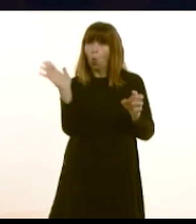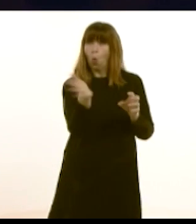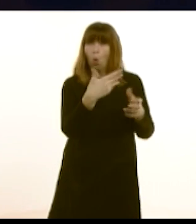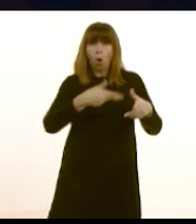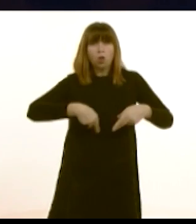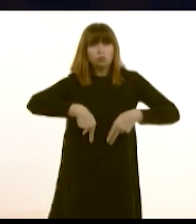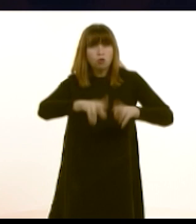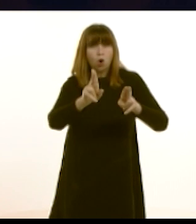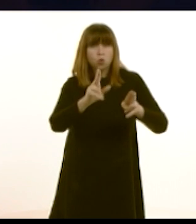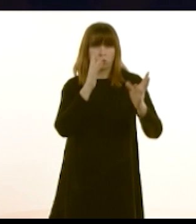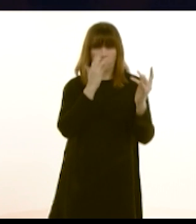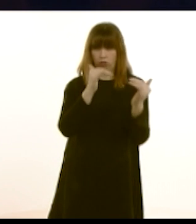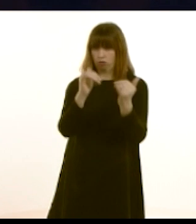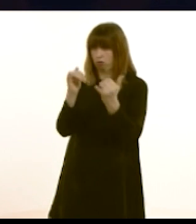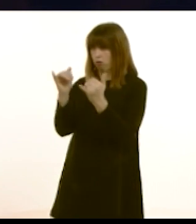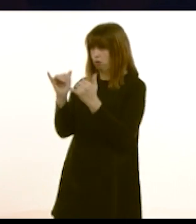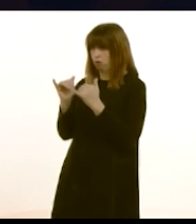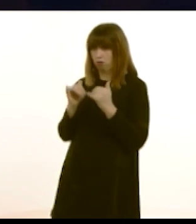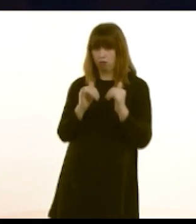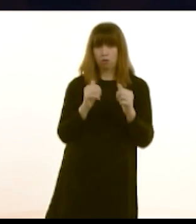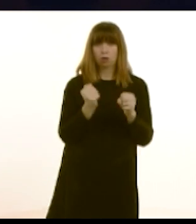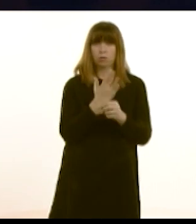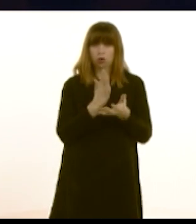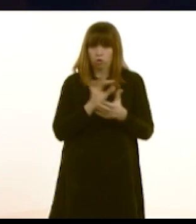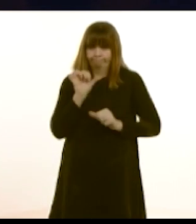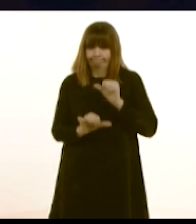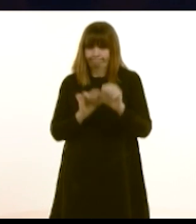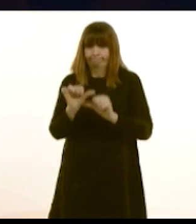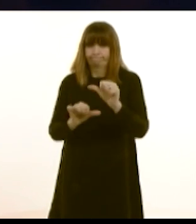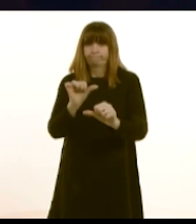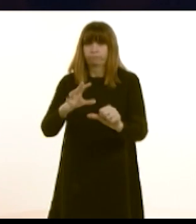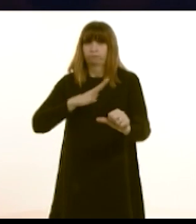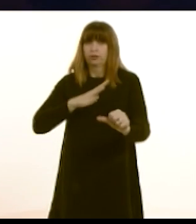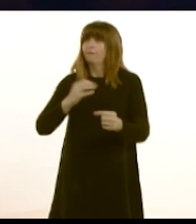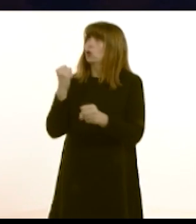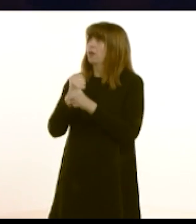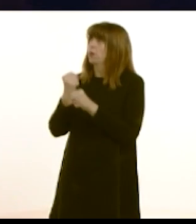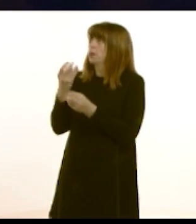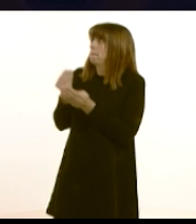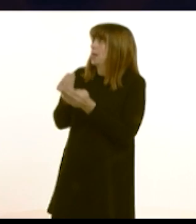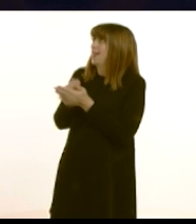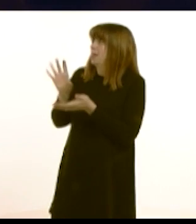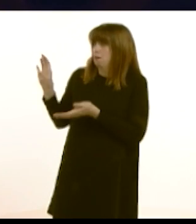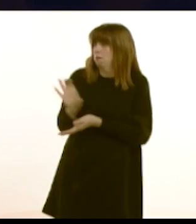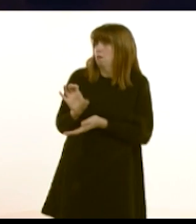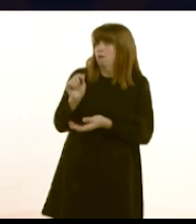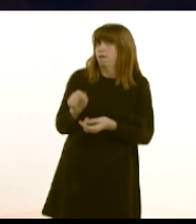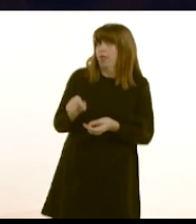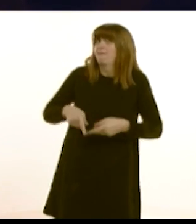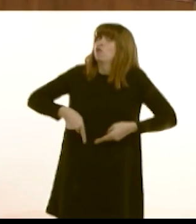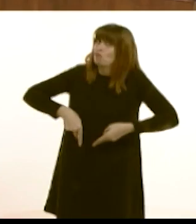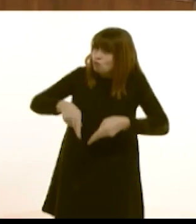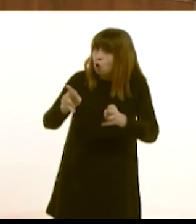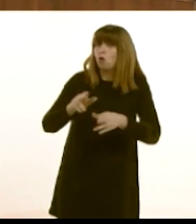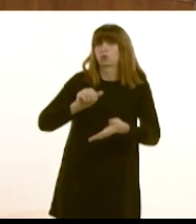that programmes looking at Government expenditure in the future are targeted at the right areas?